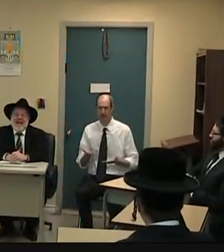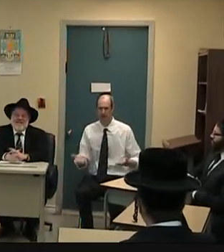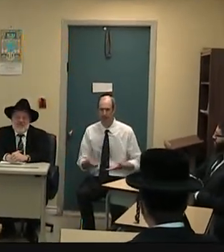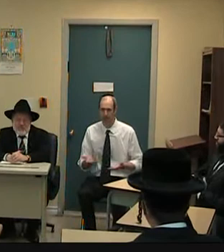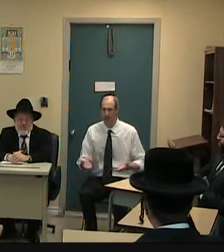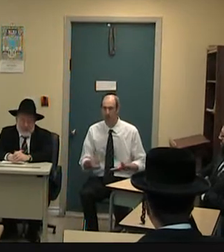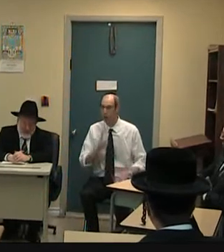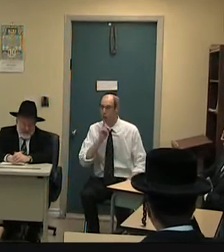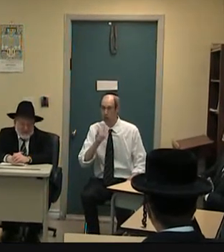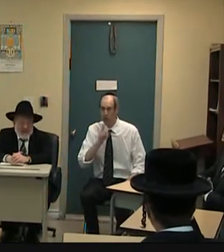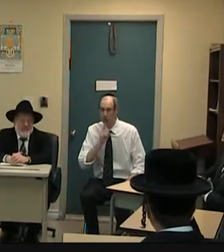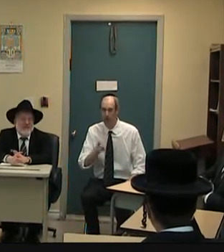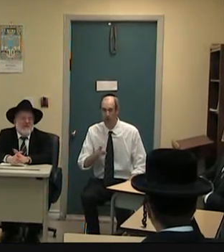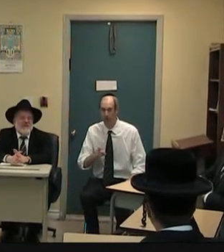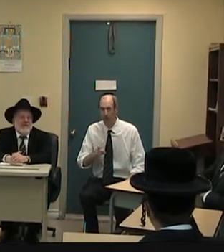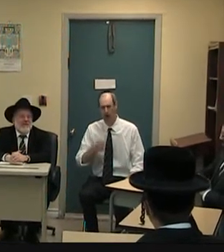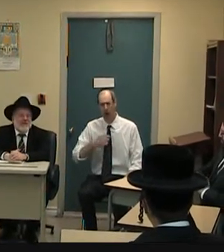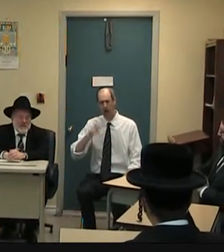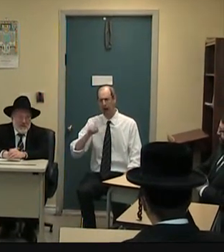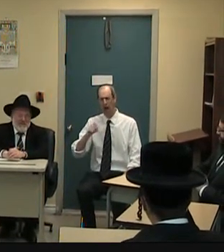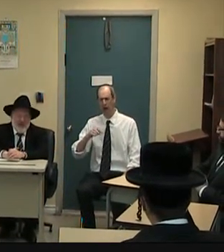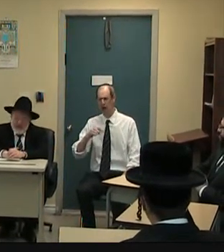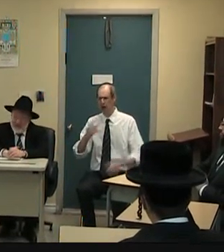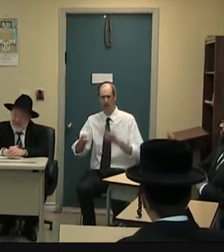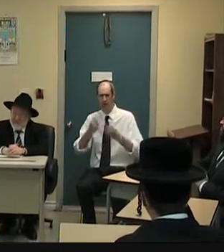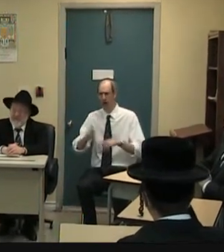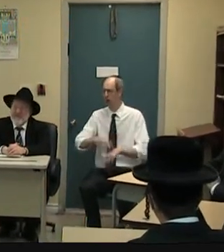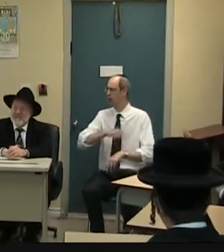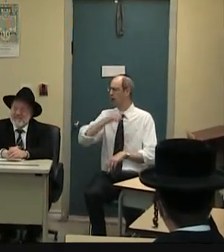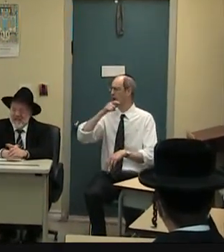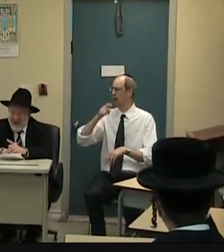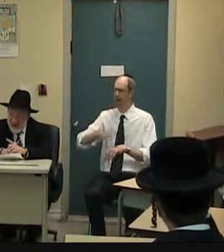Truth be told, I should have come here a long time ago because